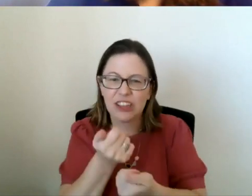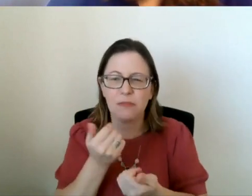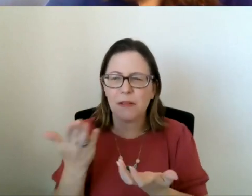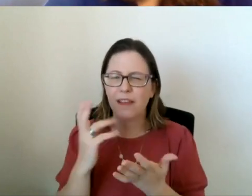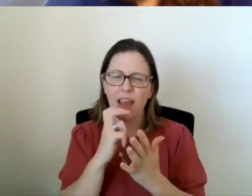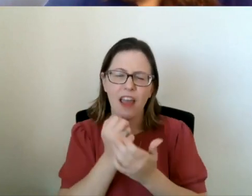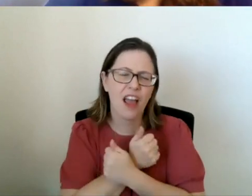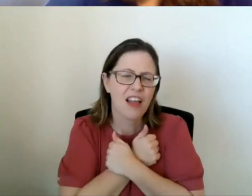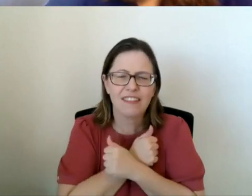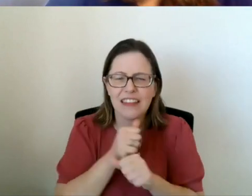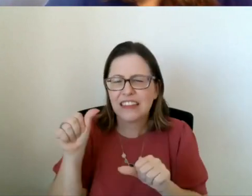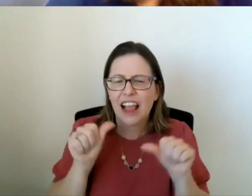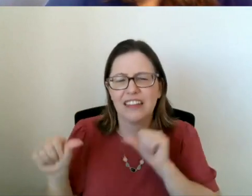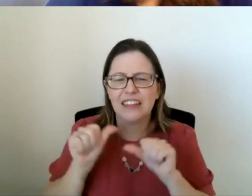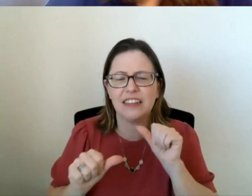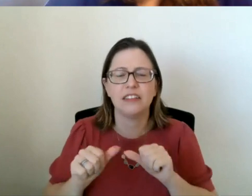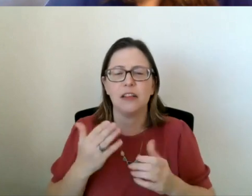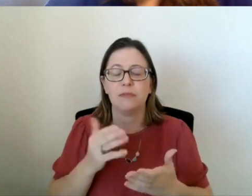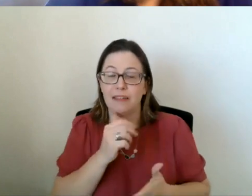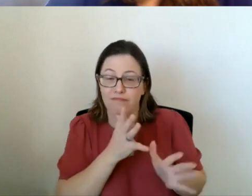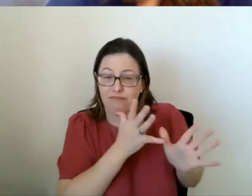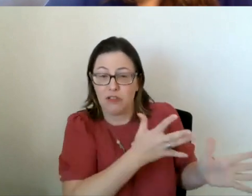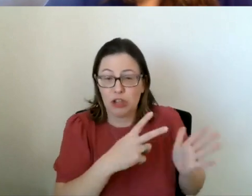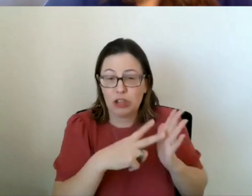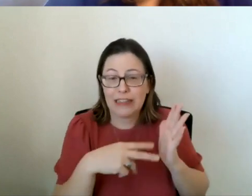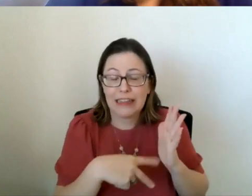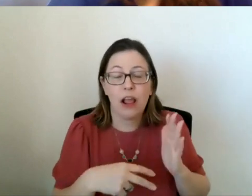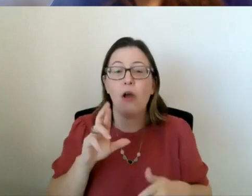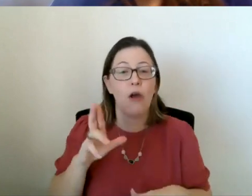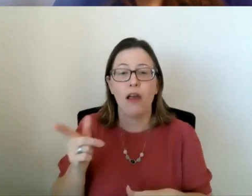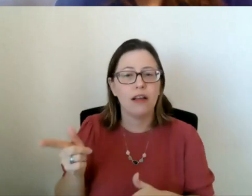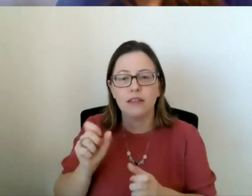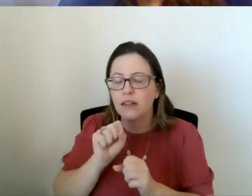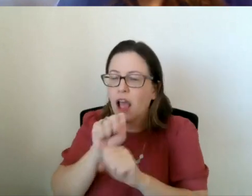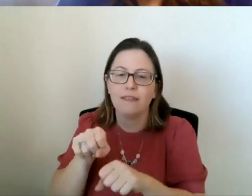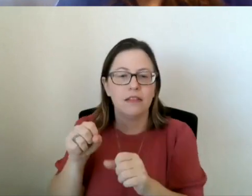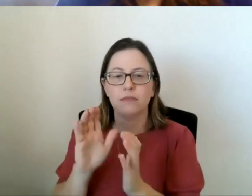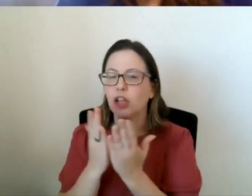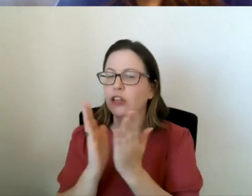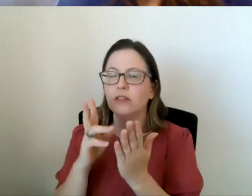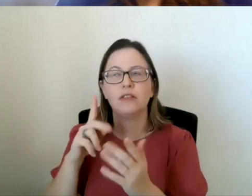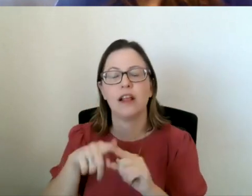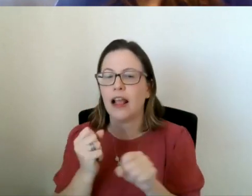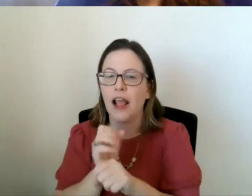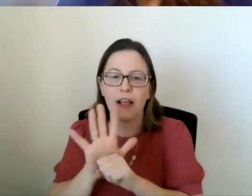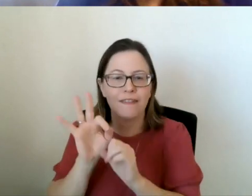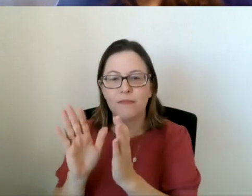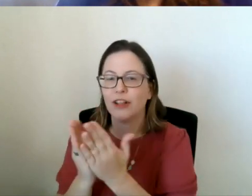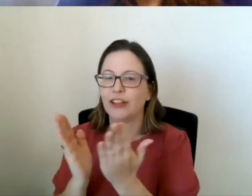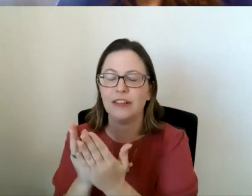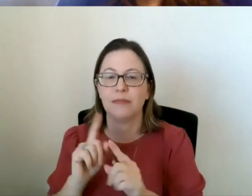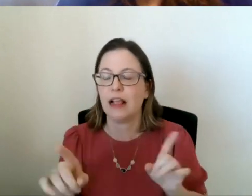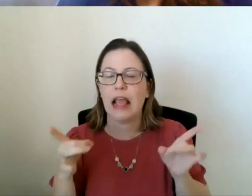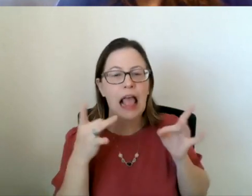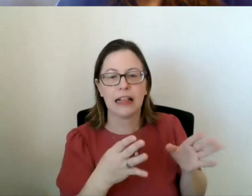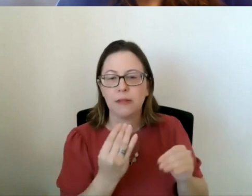Stay motivated. Stay engaged. If maybe your child loves science but hates reading, maybe your child